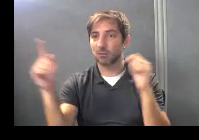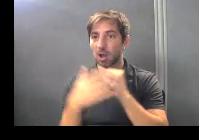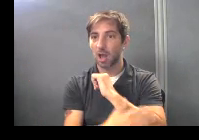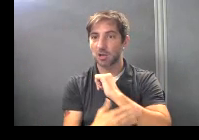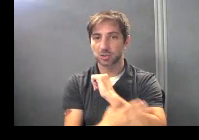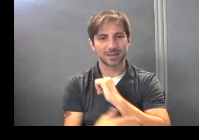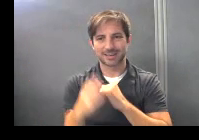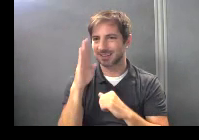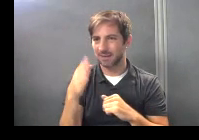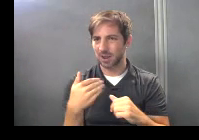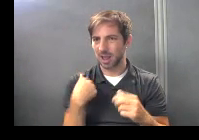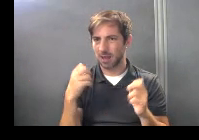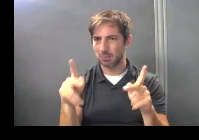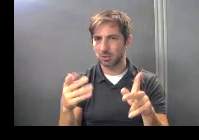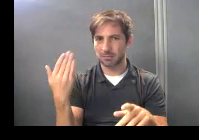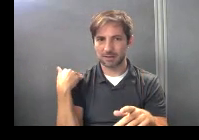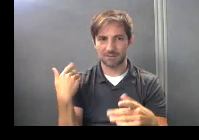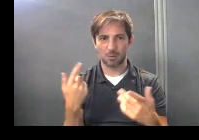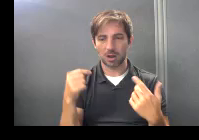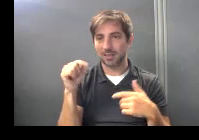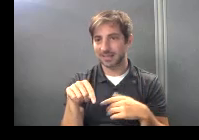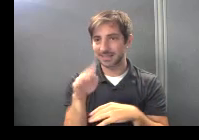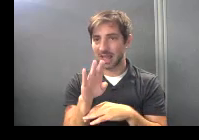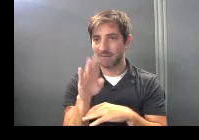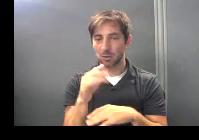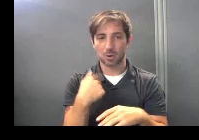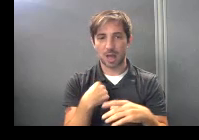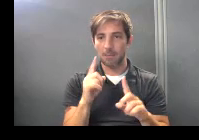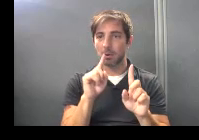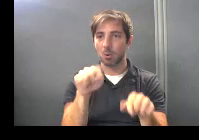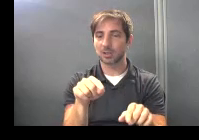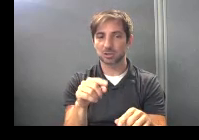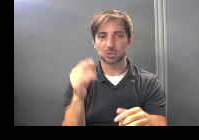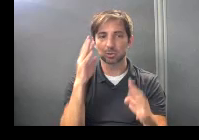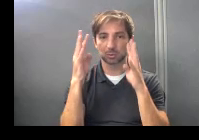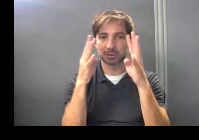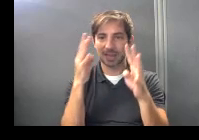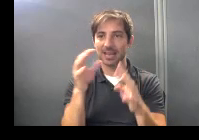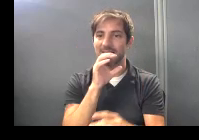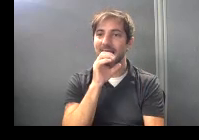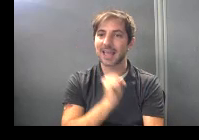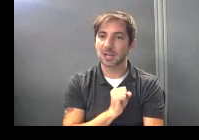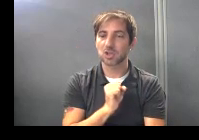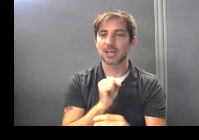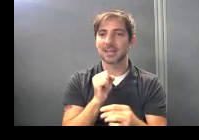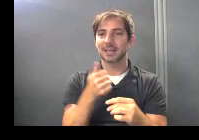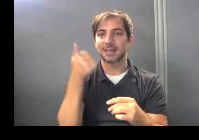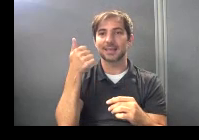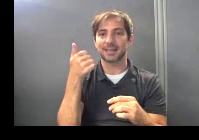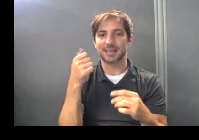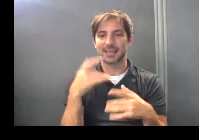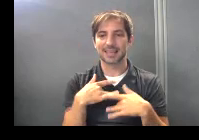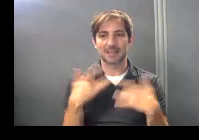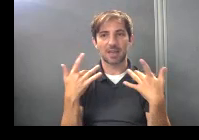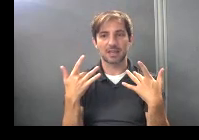THIS AFTERNOON, I'M ATTENDING A CREATIVE AGING EVENT HOSTED BY THE NATIONAL ASSEMBLY OF STATE